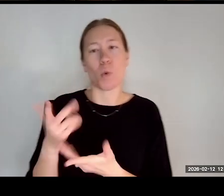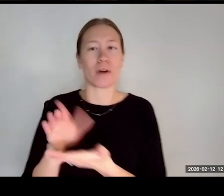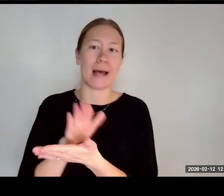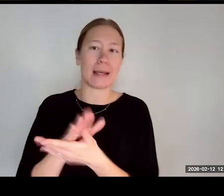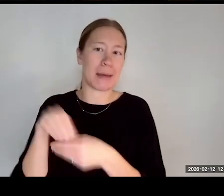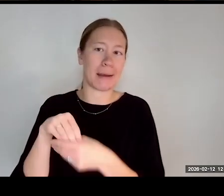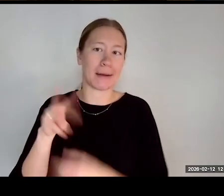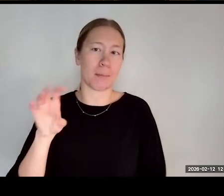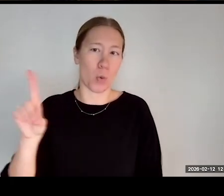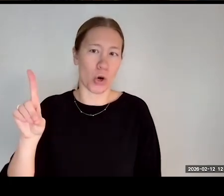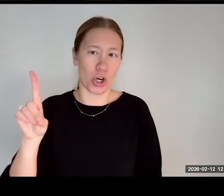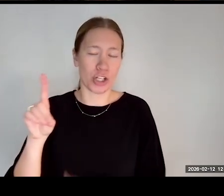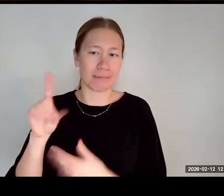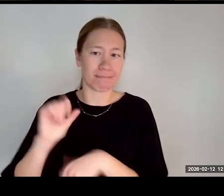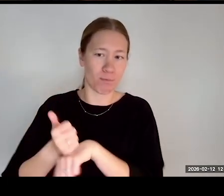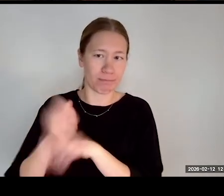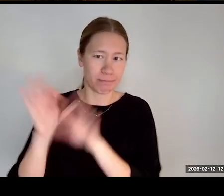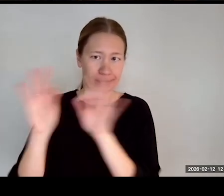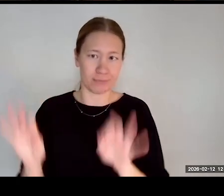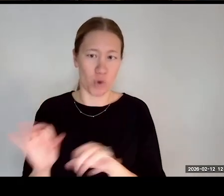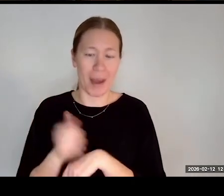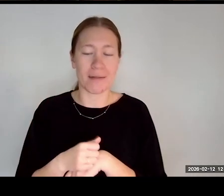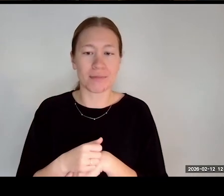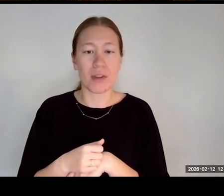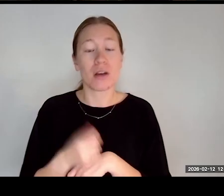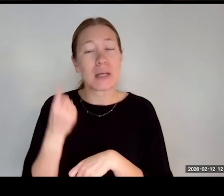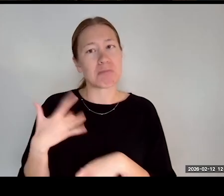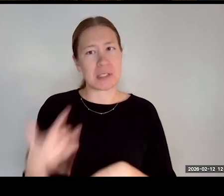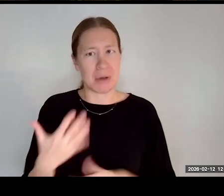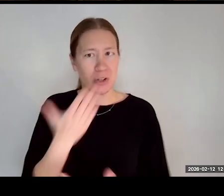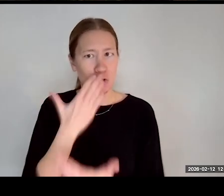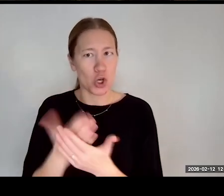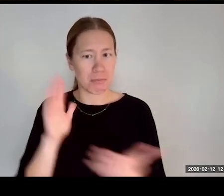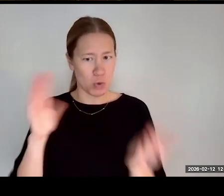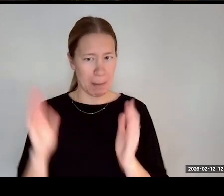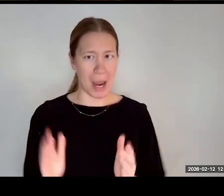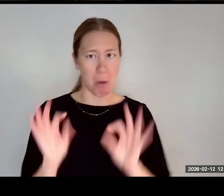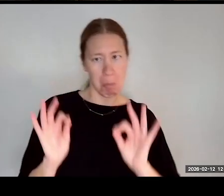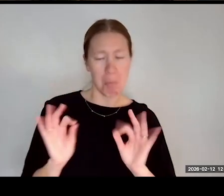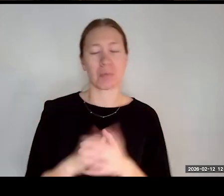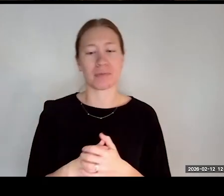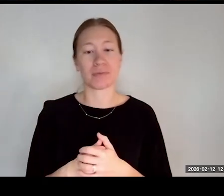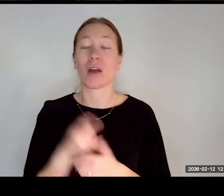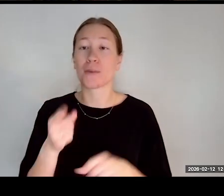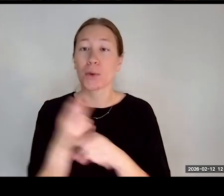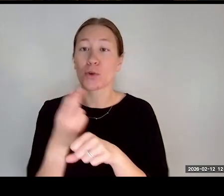It's a little bit different for presentations, but Arial 12 point is a good comparator. So if you are using a font face that is not Arial,